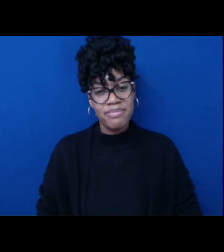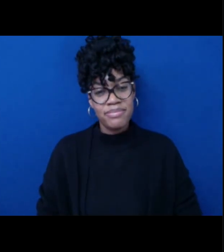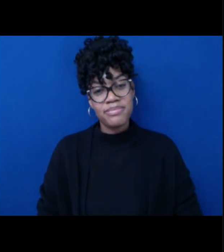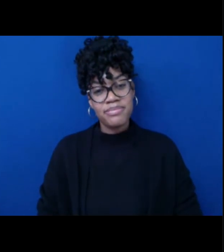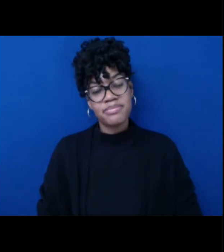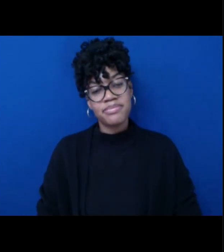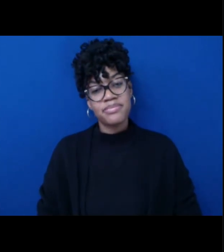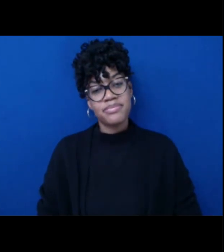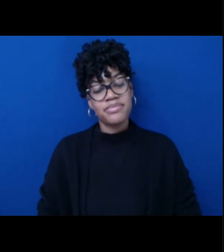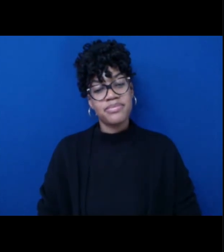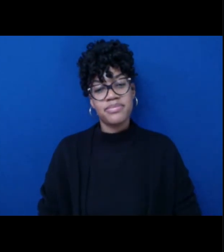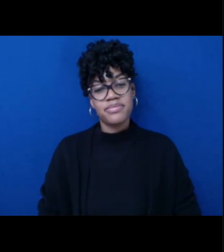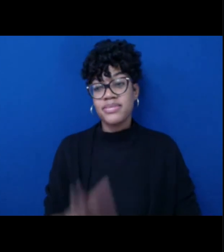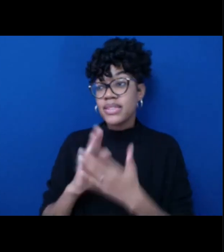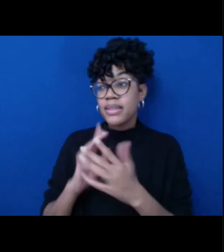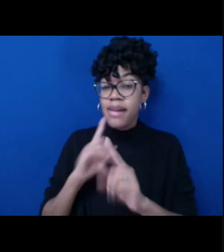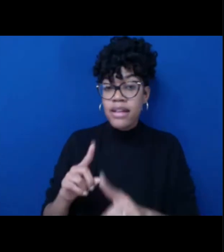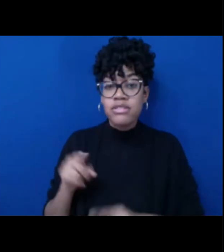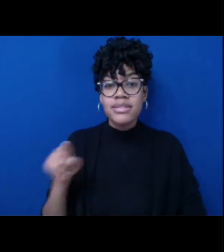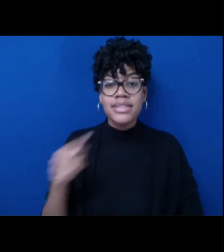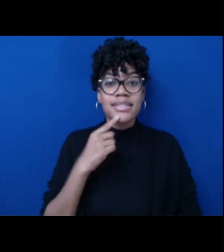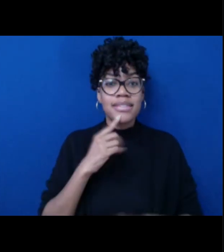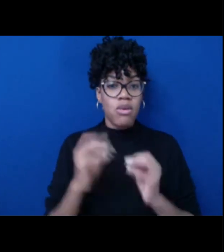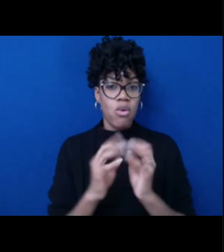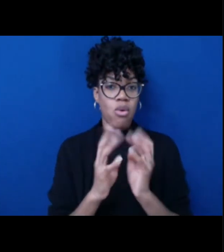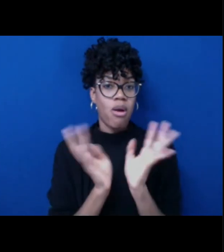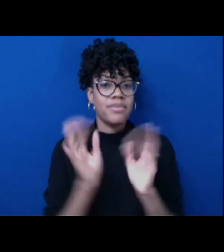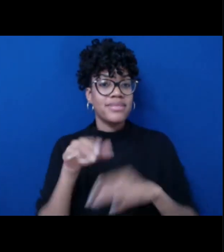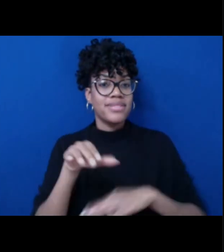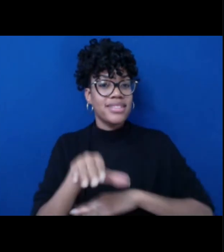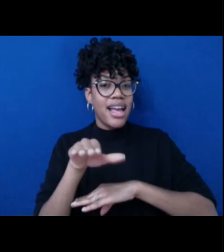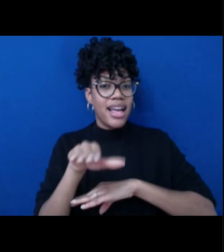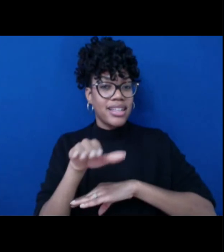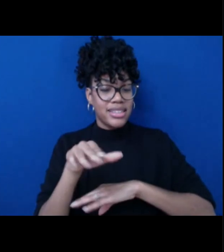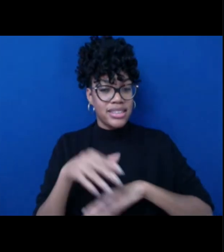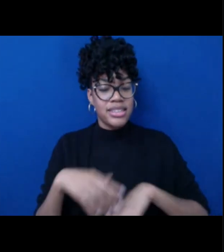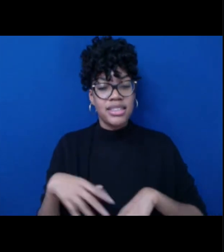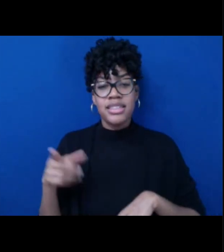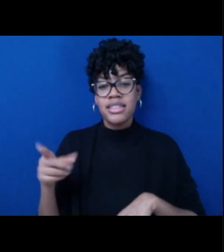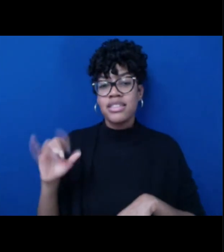[Kathy] Yeah, so we have Sean saying, "At night, they come out at night." And Janet says, "At sunset."